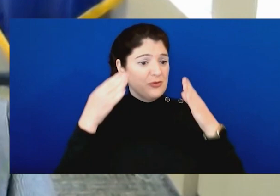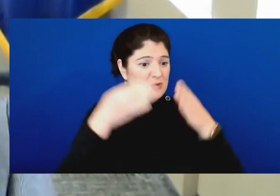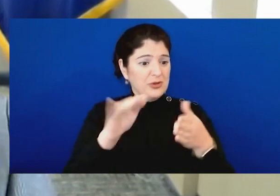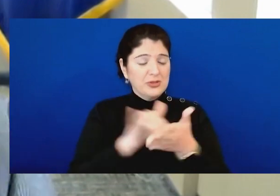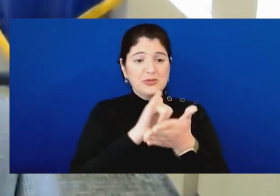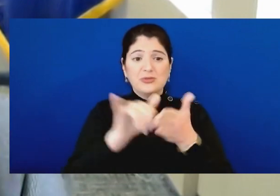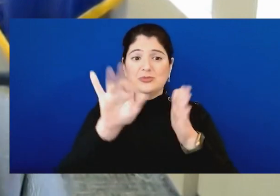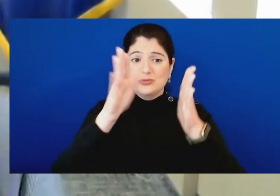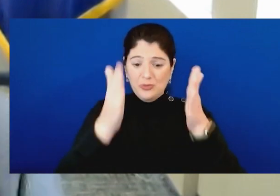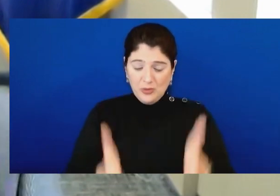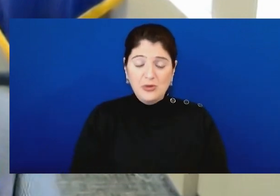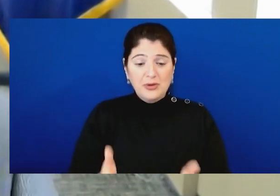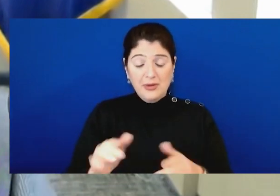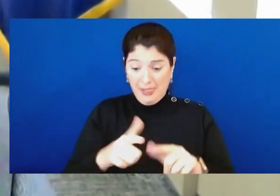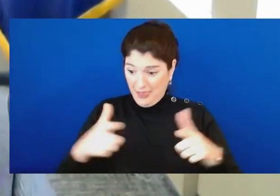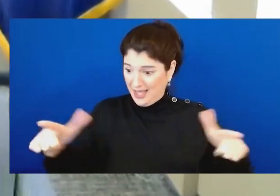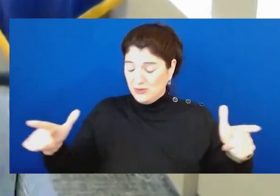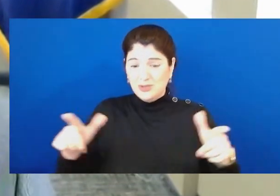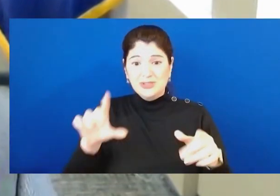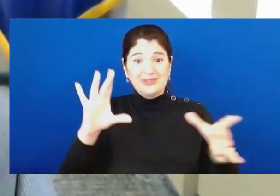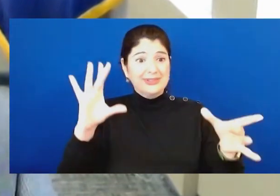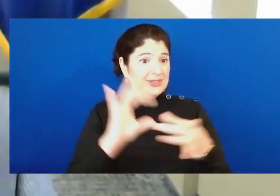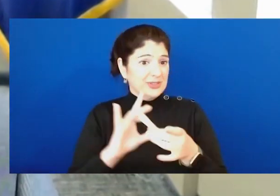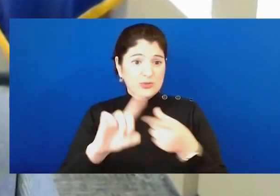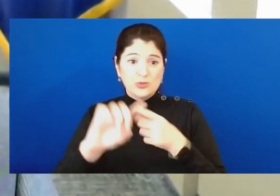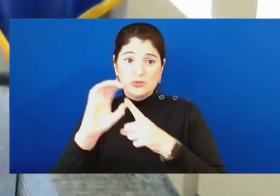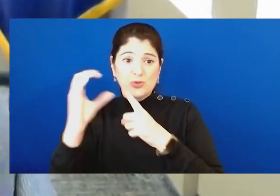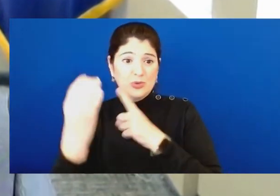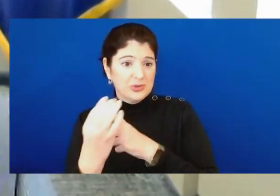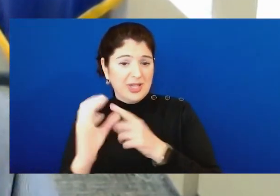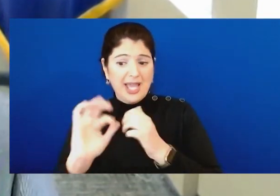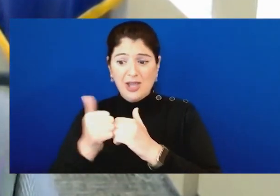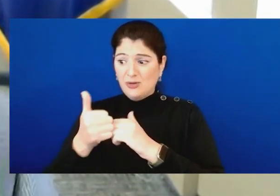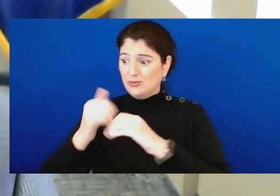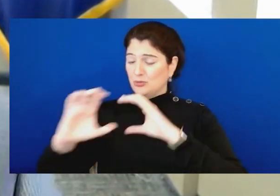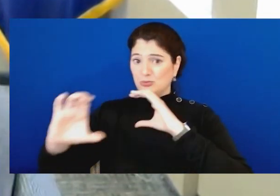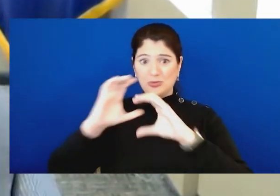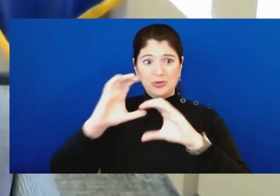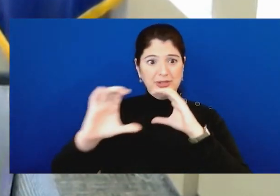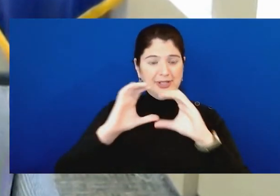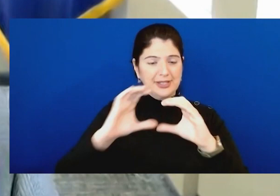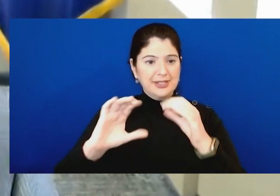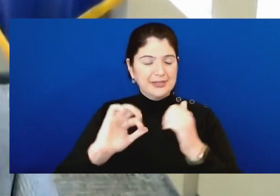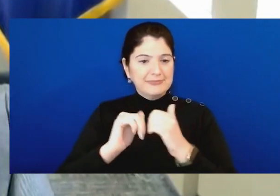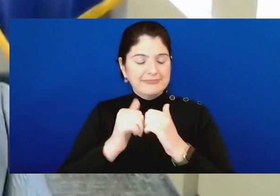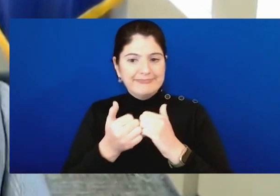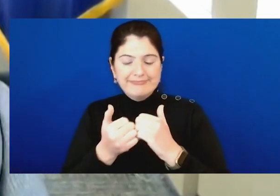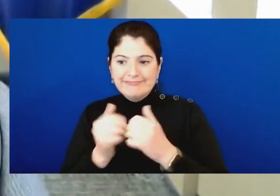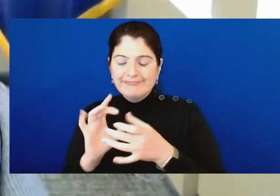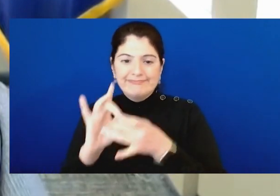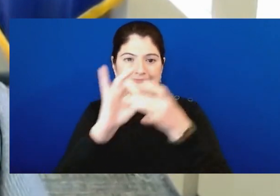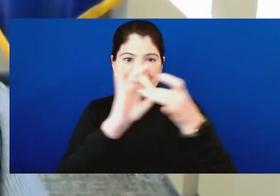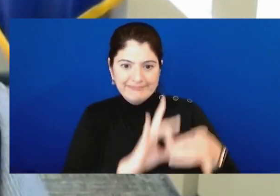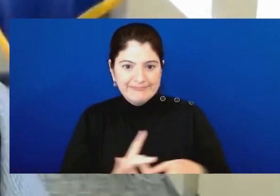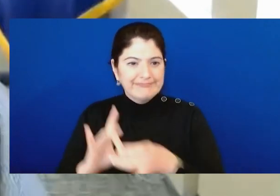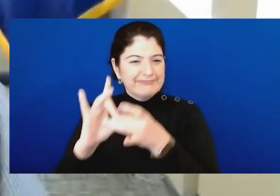It shapes how we communicate and how we see the world. And striving to embrace and celebrate the different cultures that make New York